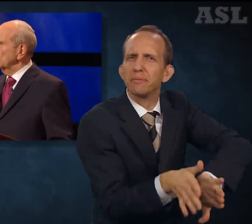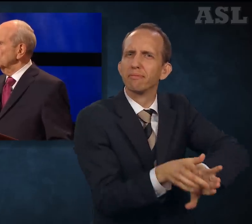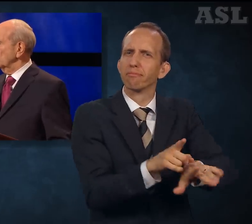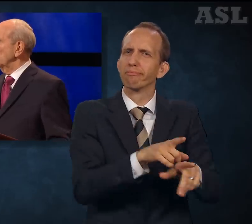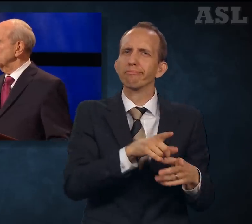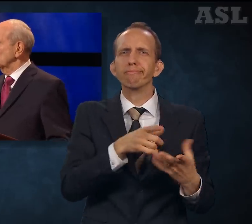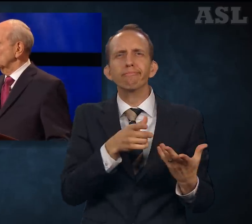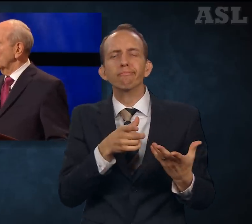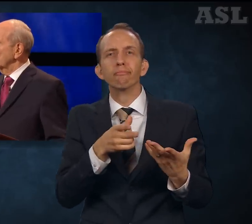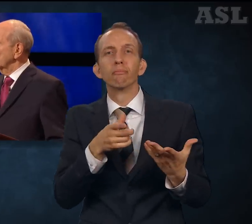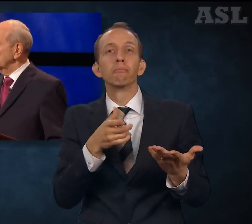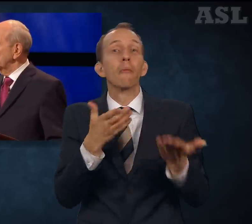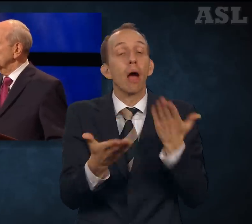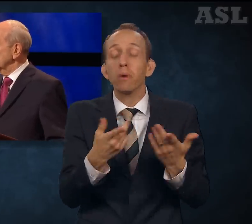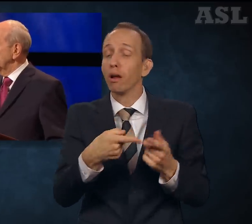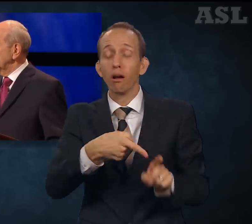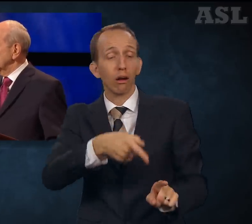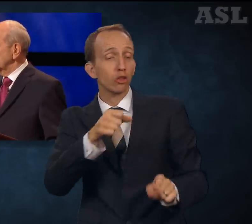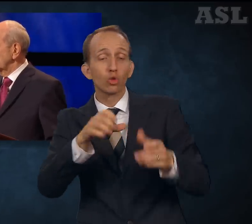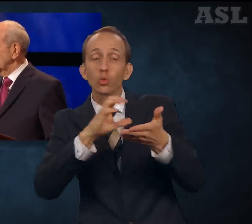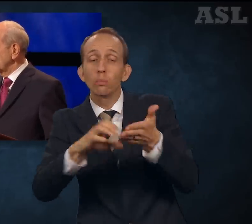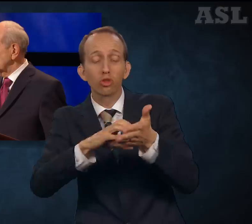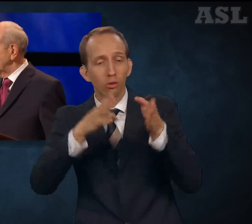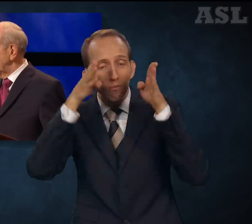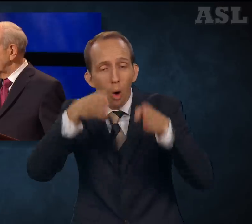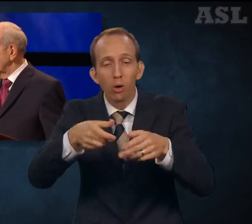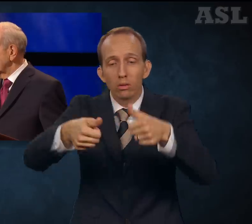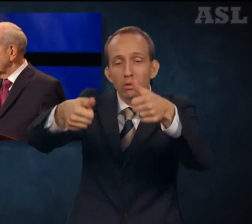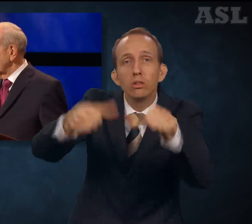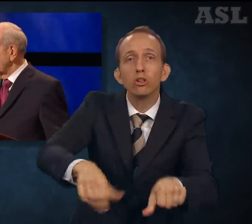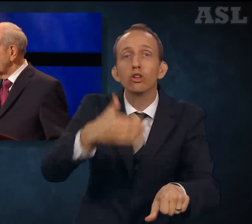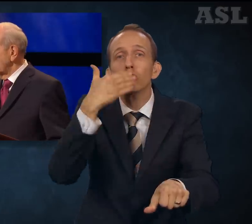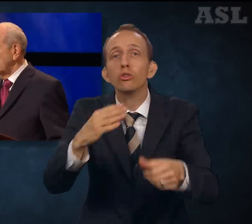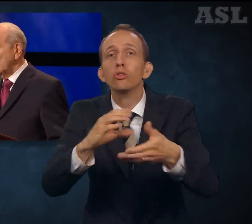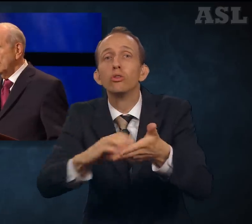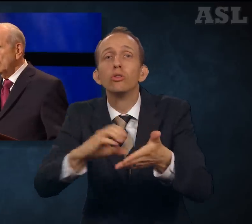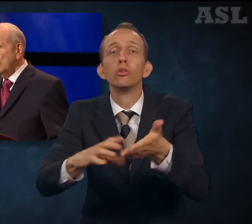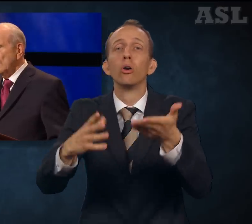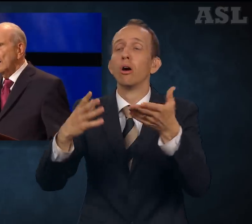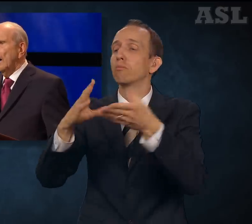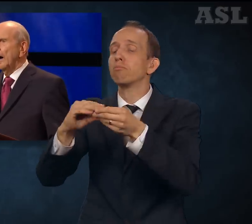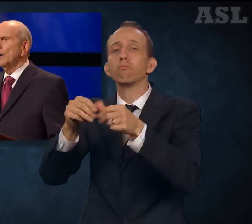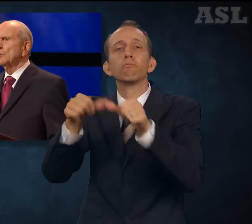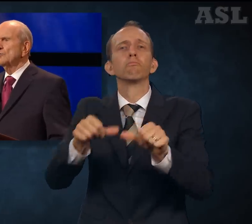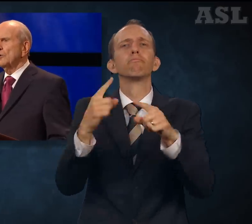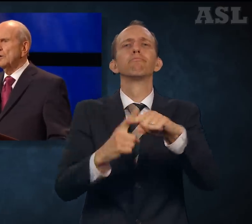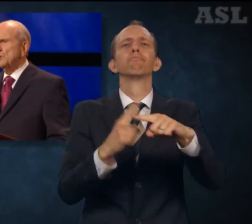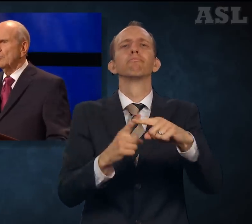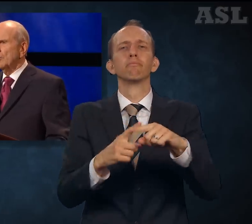PHONE, I COULD POST